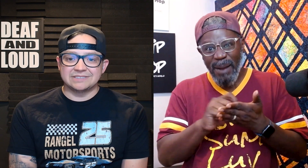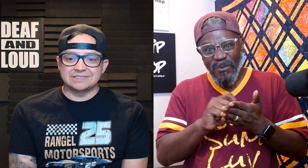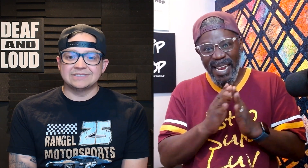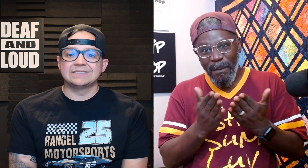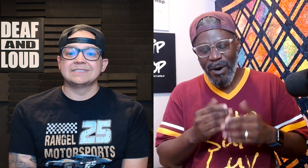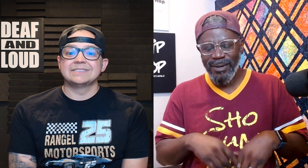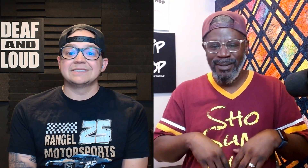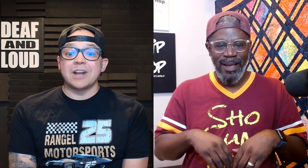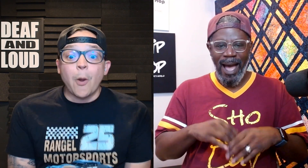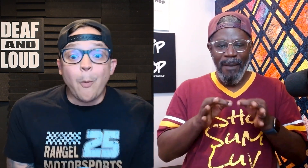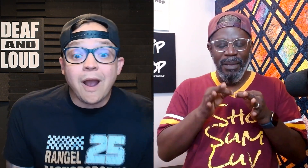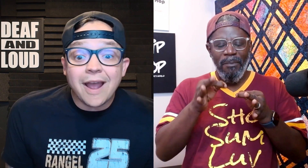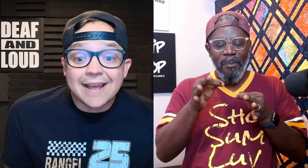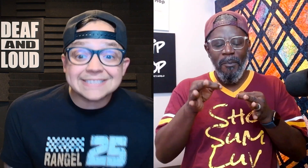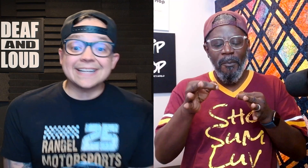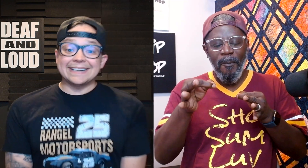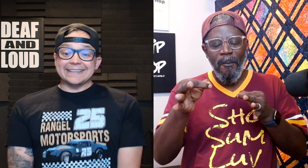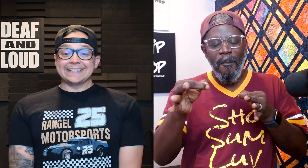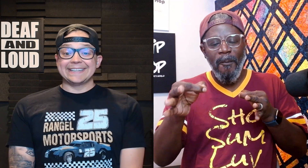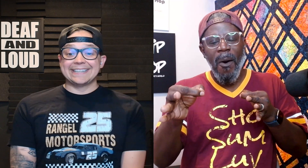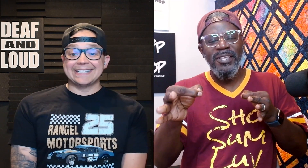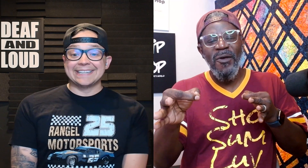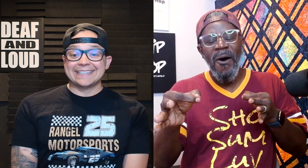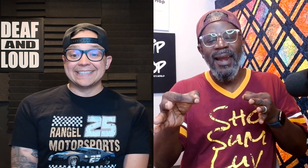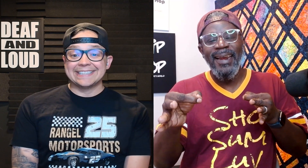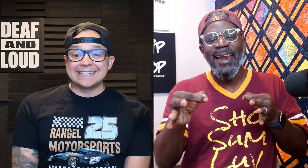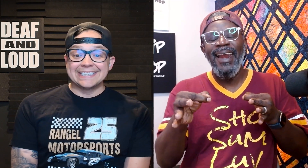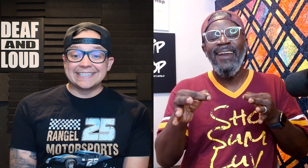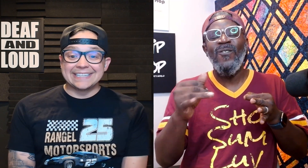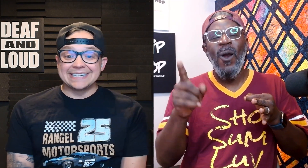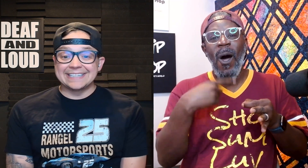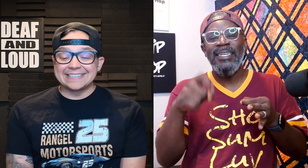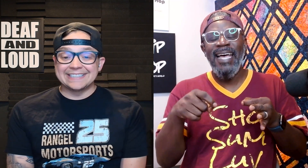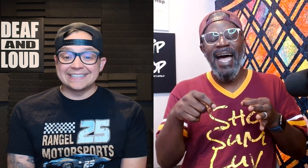Yes, I'm writing a book. I've been putting it off for a long time,